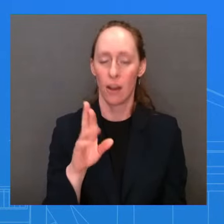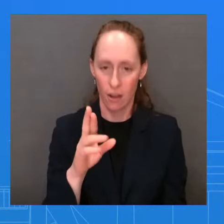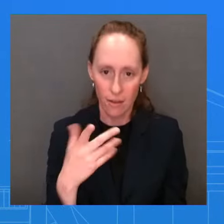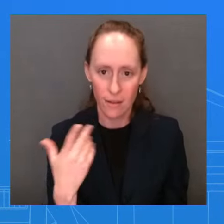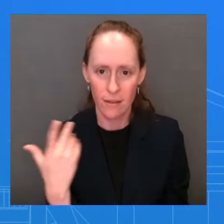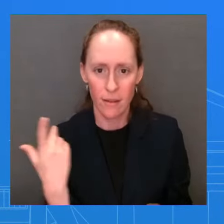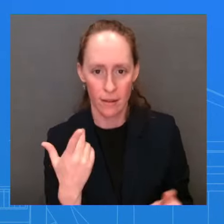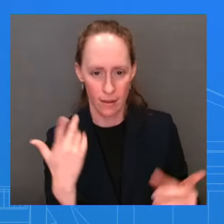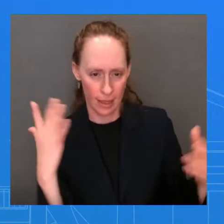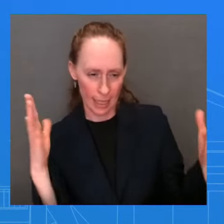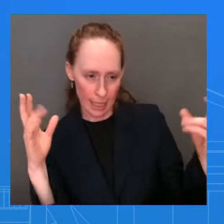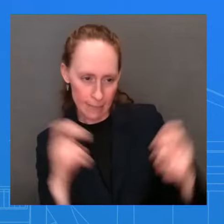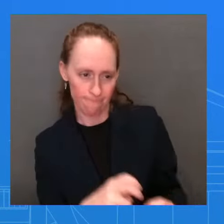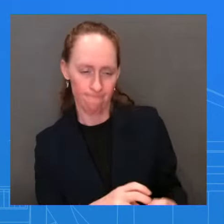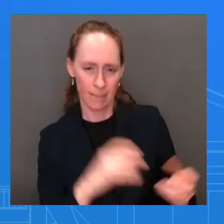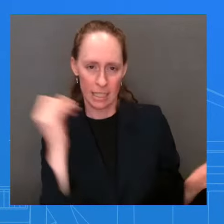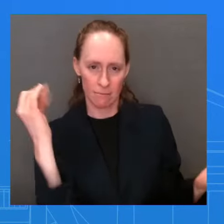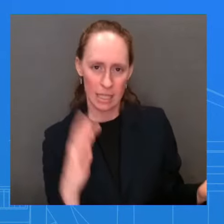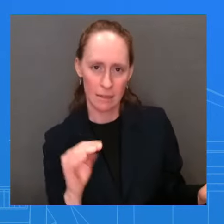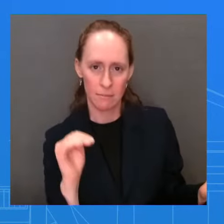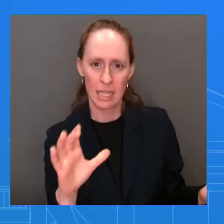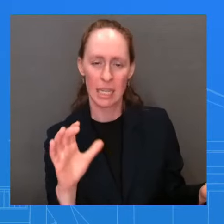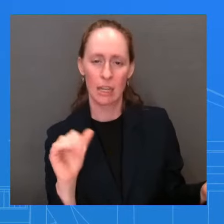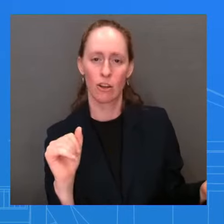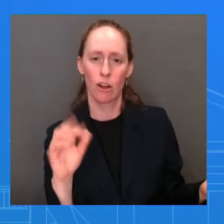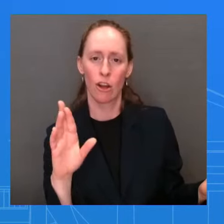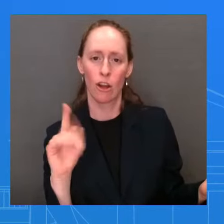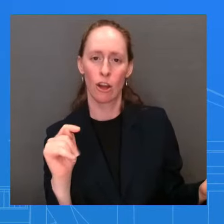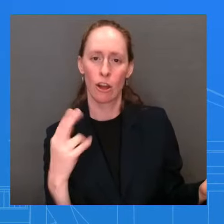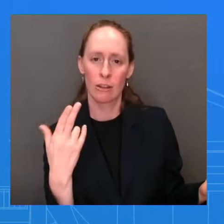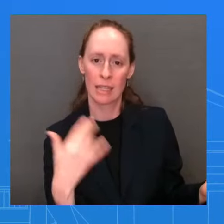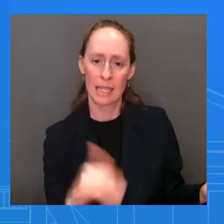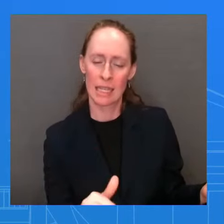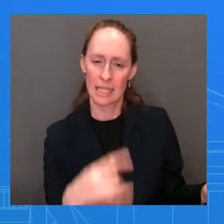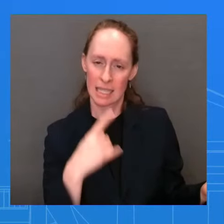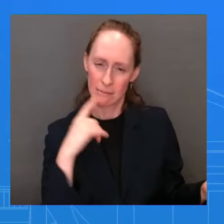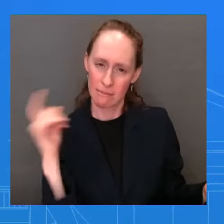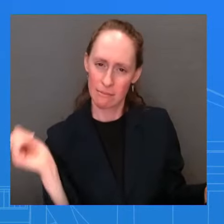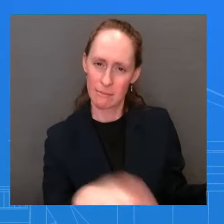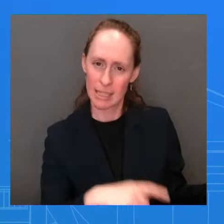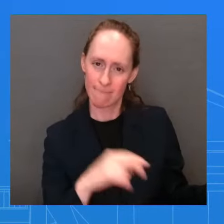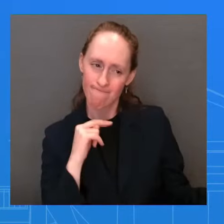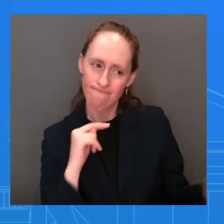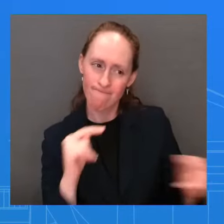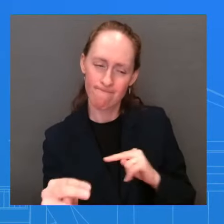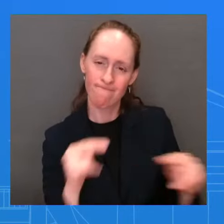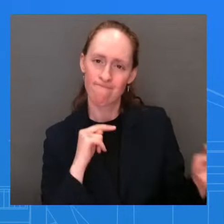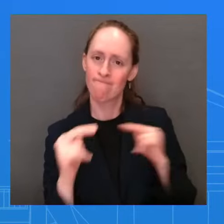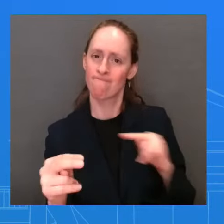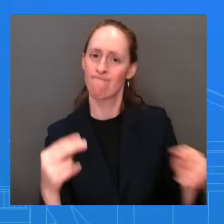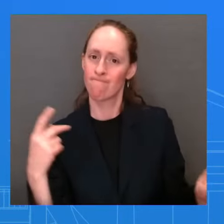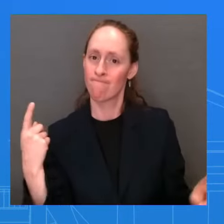"That is the place to negotiate, and they should start those negotiations now, not using the American people and their mortgages as hostage, because right now